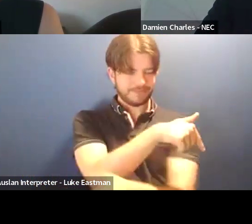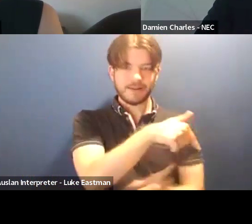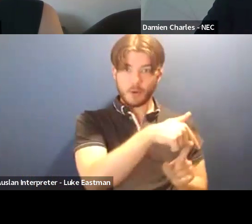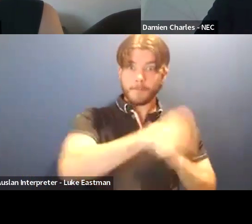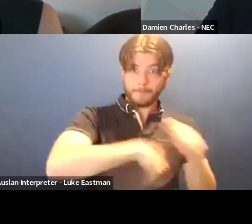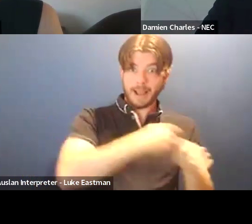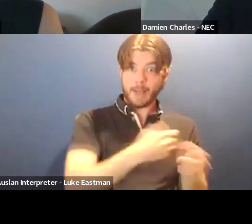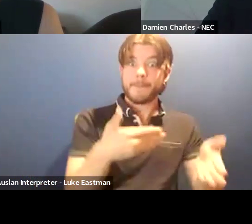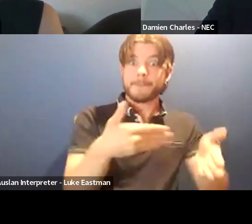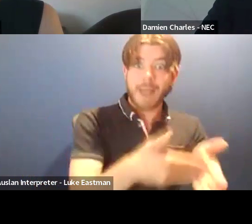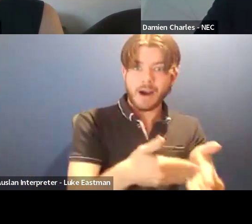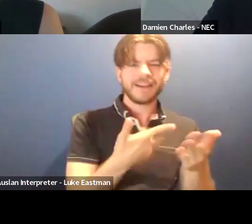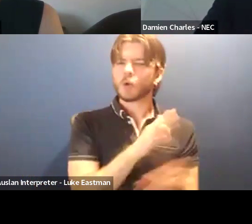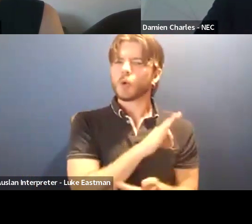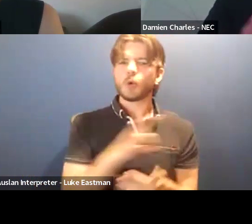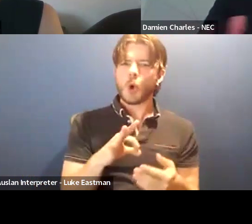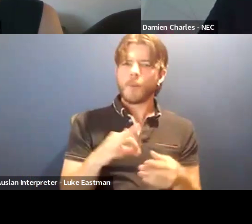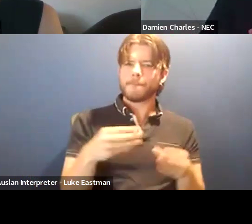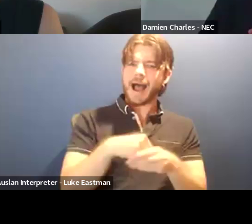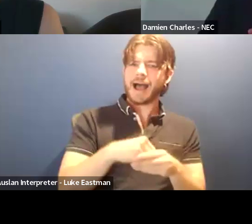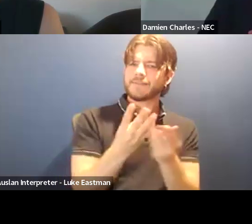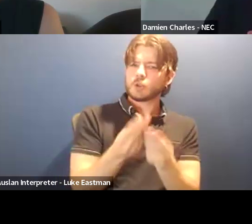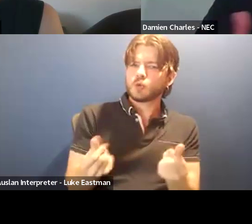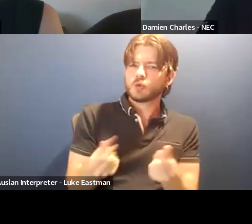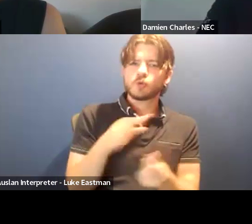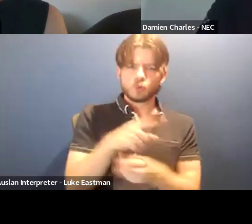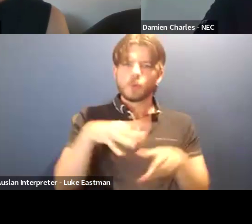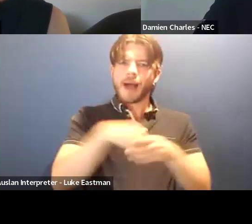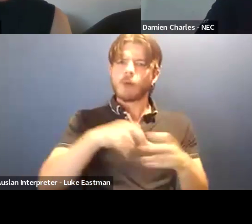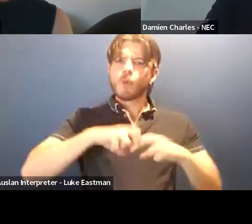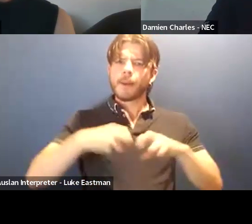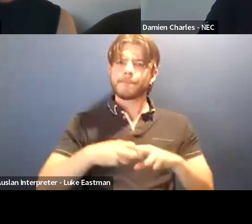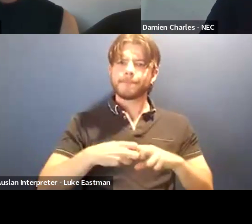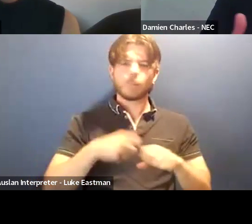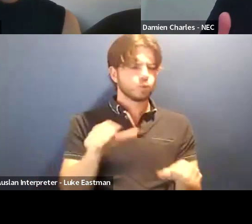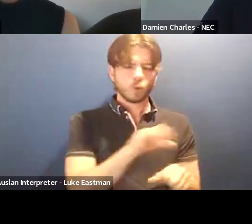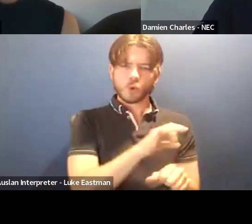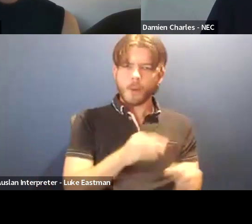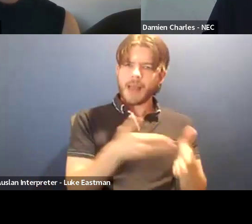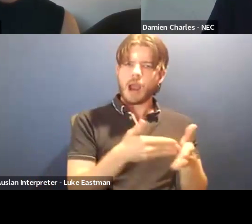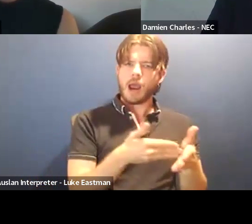you're part of the problem so you know with our expectations we create with